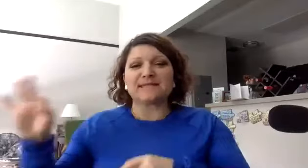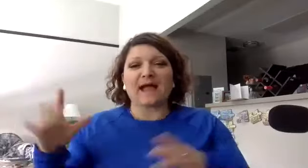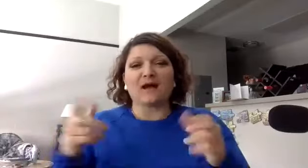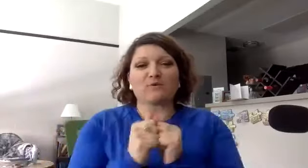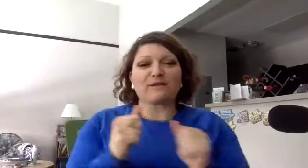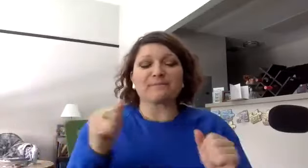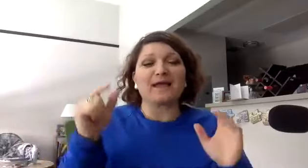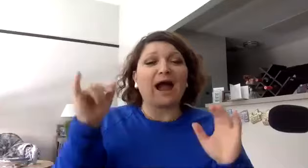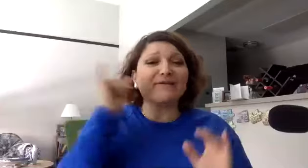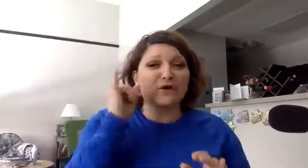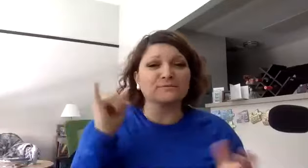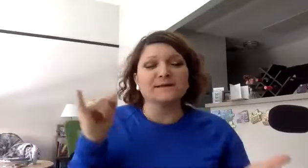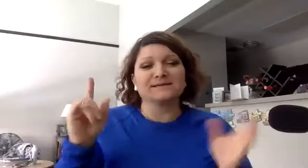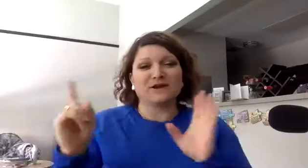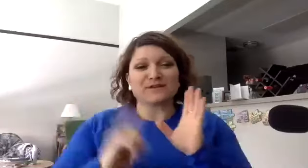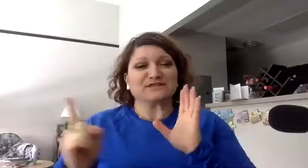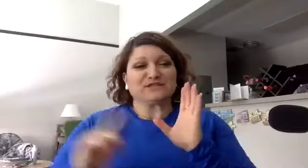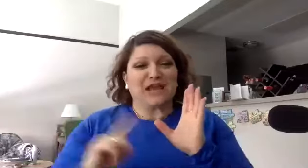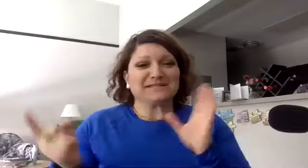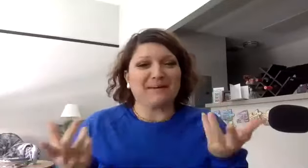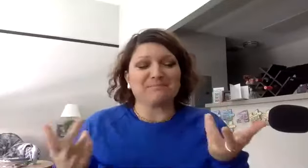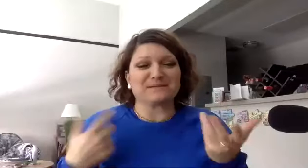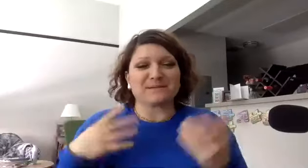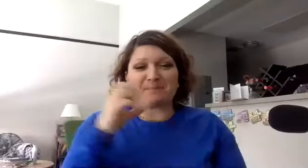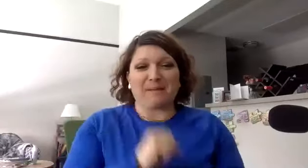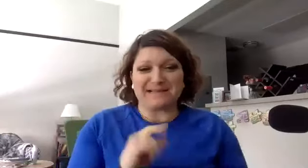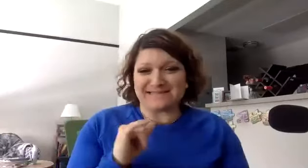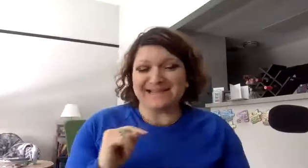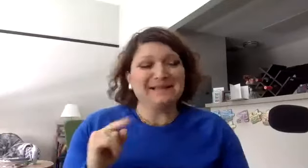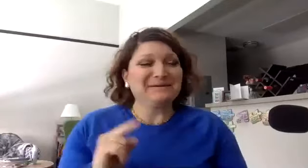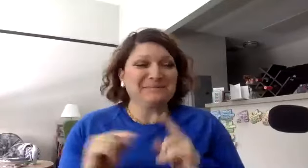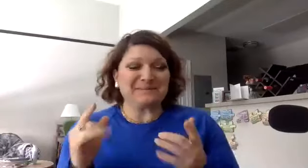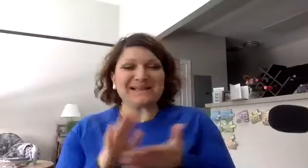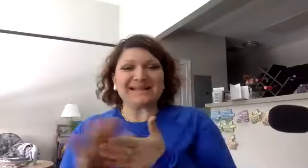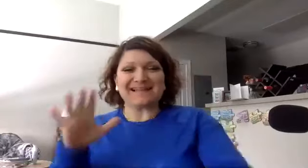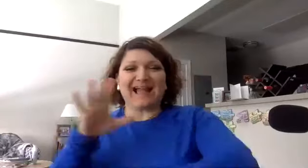that with my iphone - you know they just chased up for some time i missed it it would be nice to have